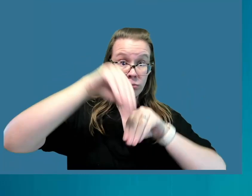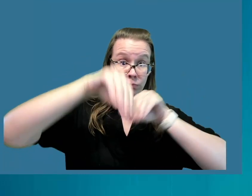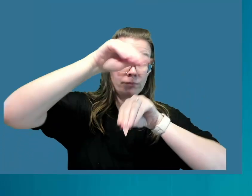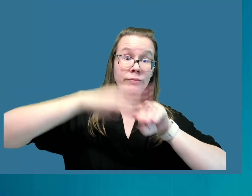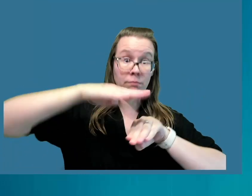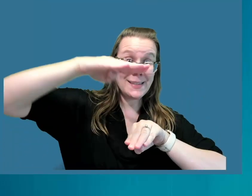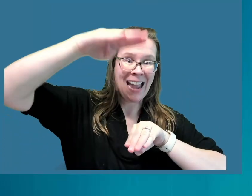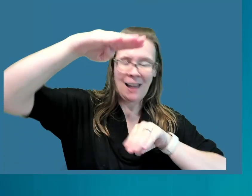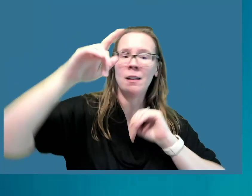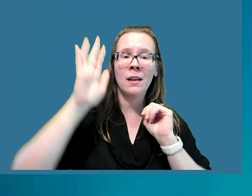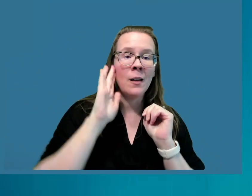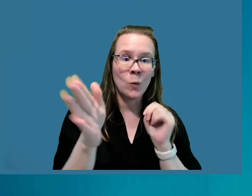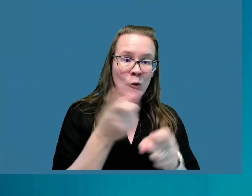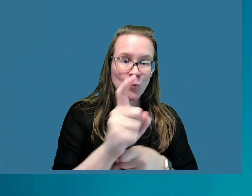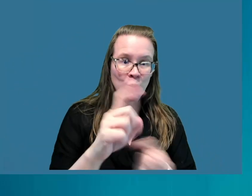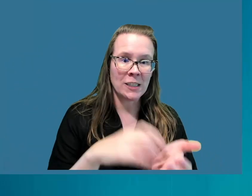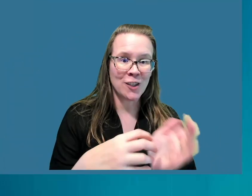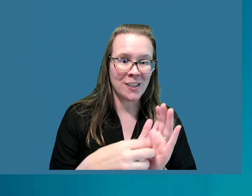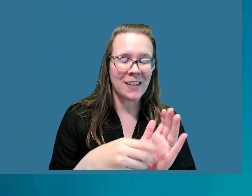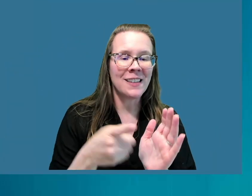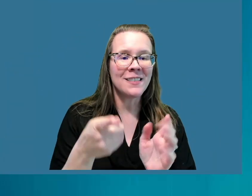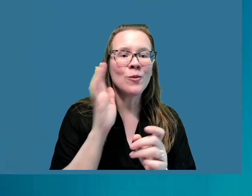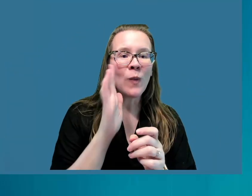So in this picture you see that I have two trays that are a single layer, and then in